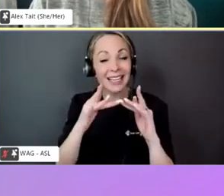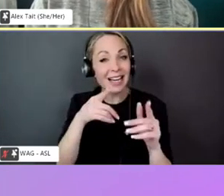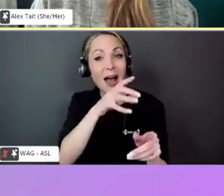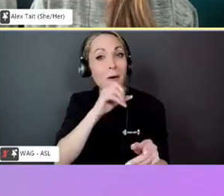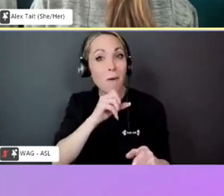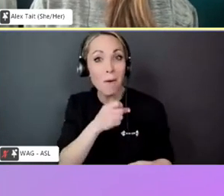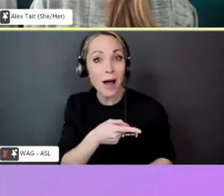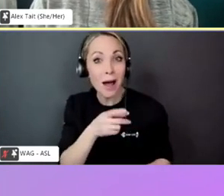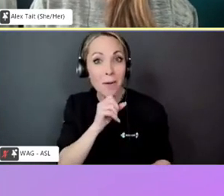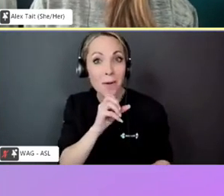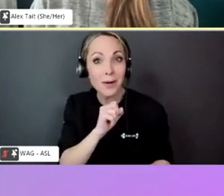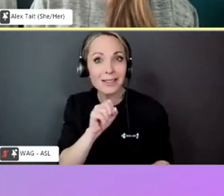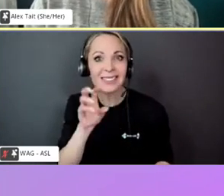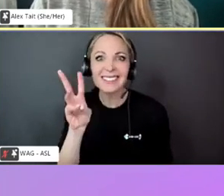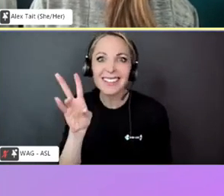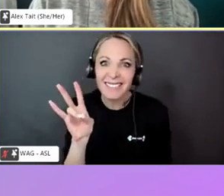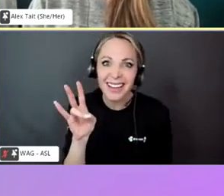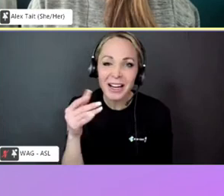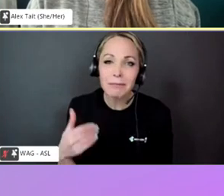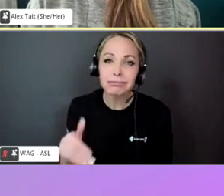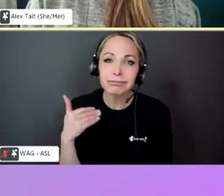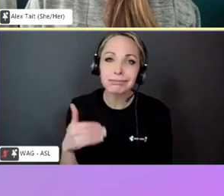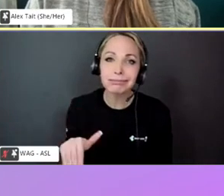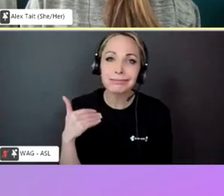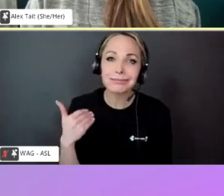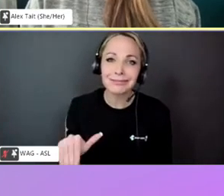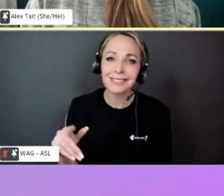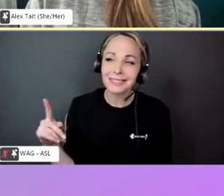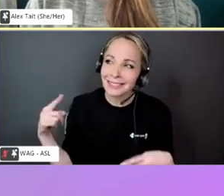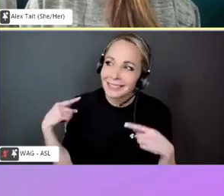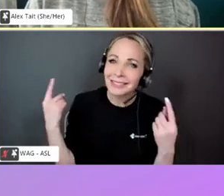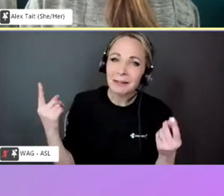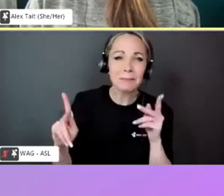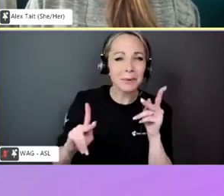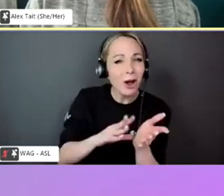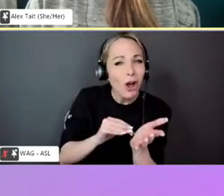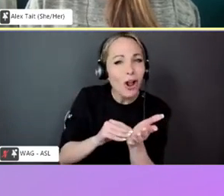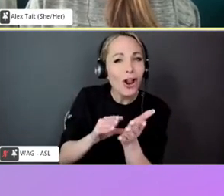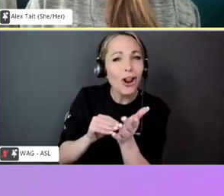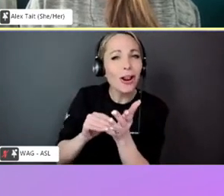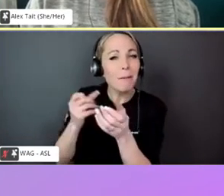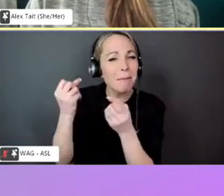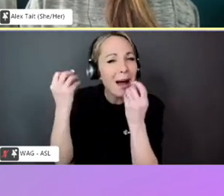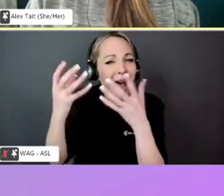berners Lee as we know the inventor of the internet is